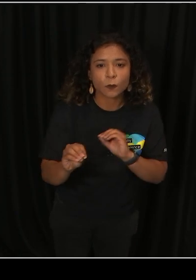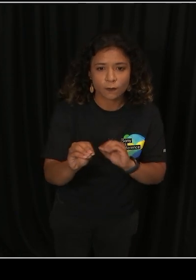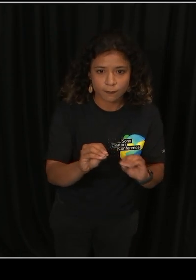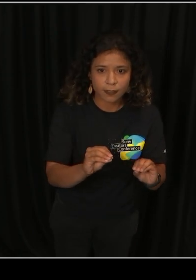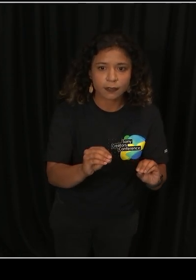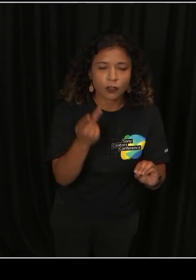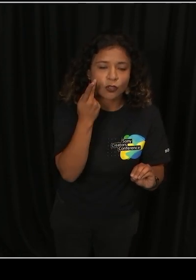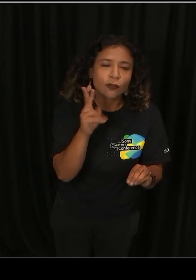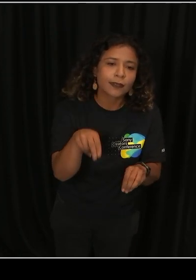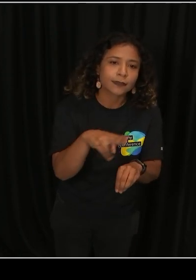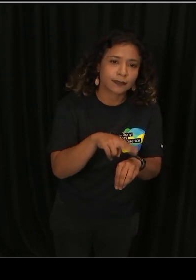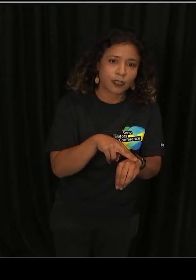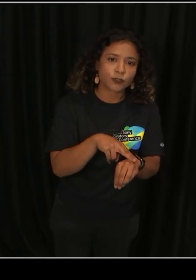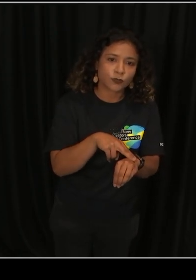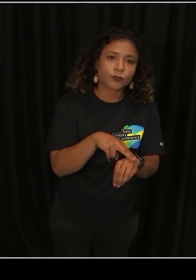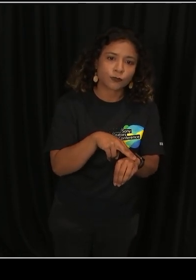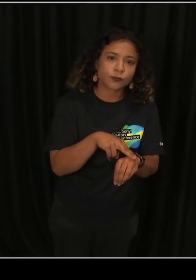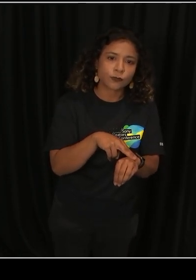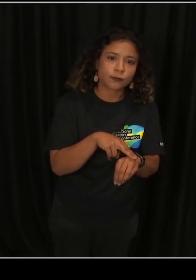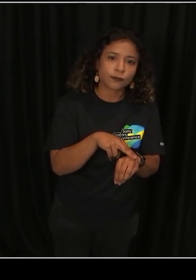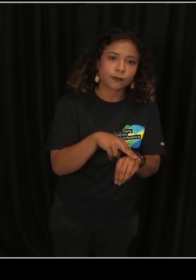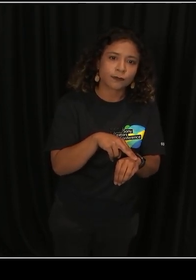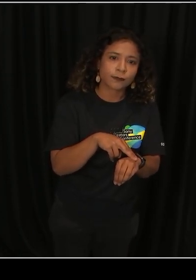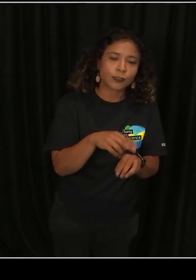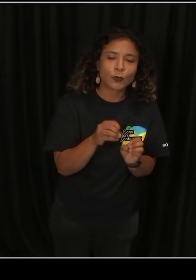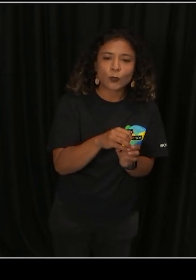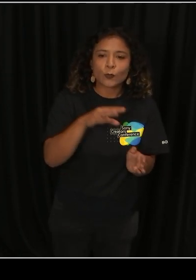you know, take the take the viewer out of the experience.